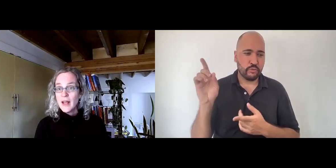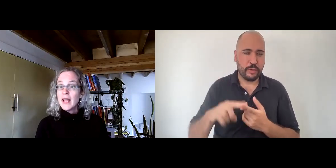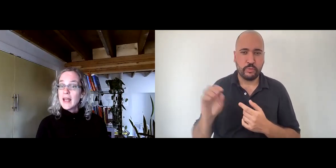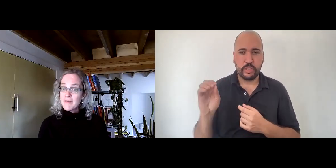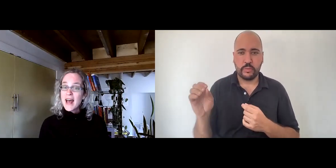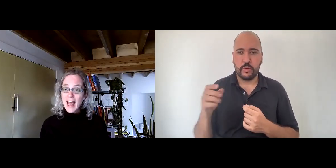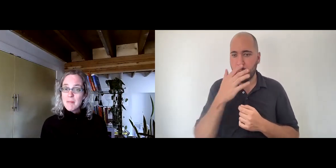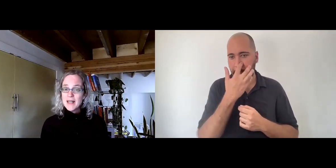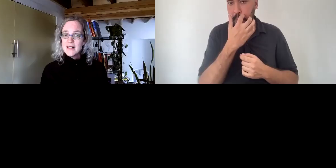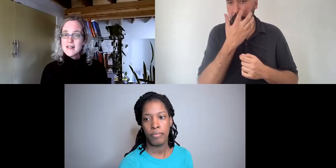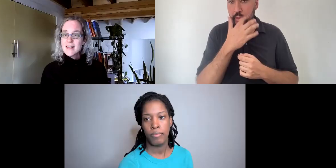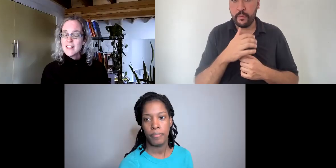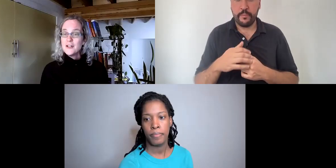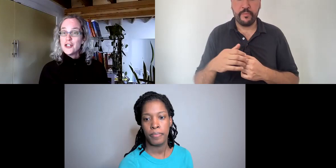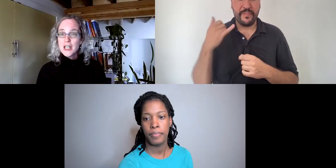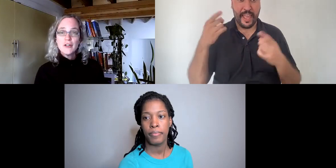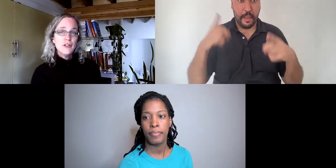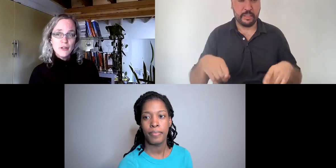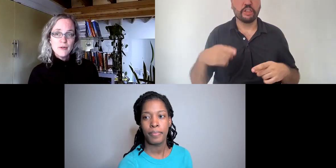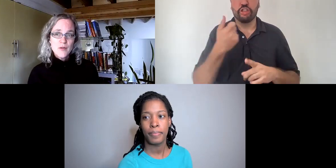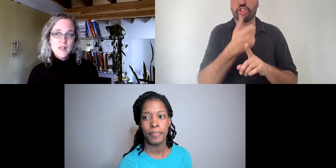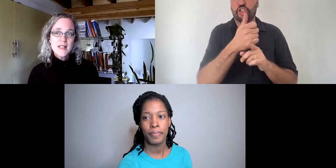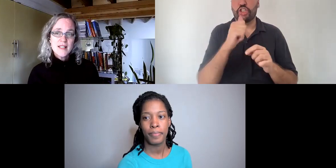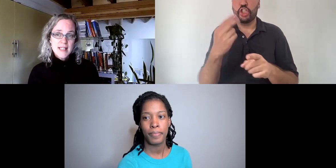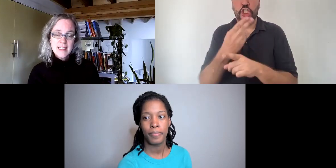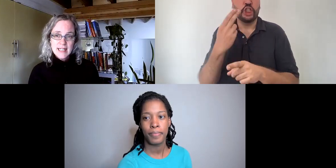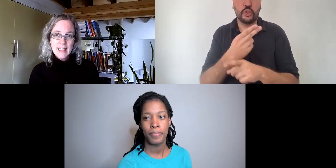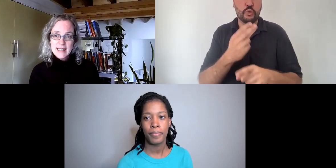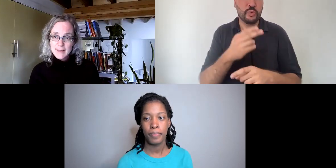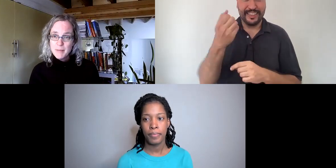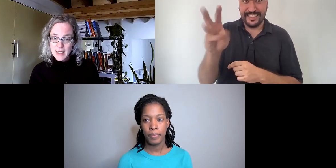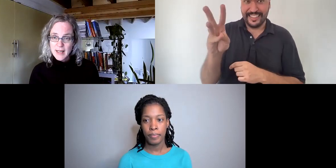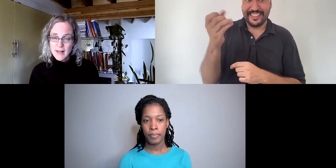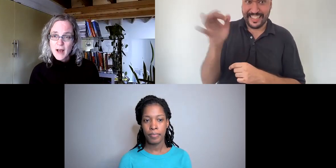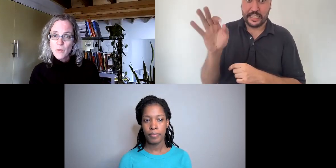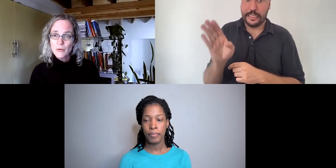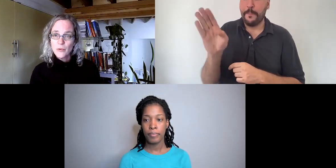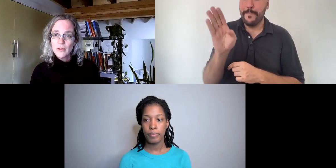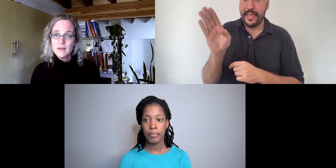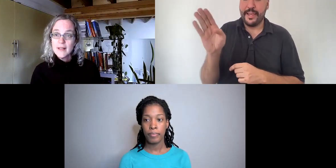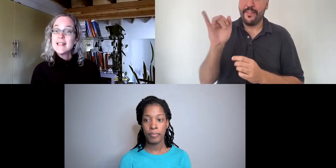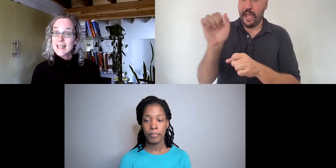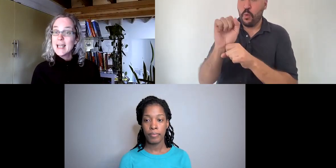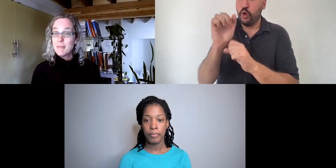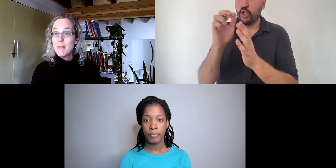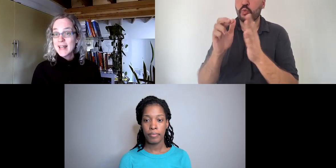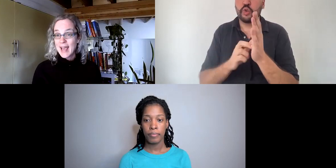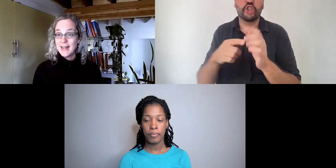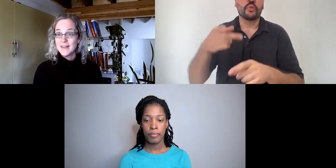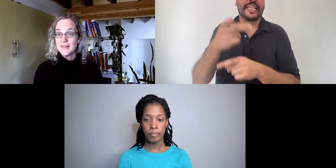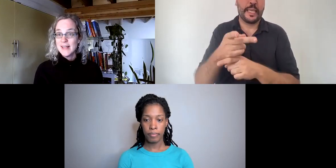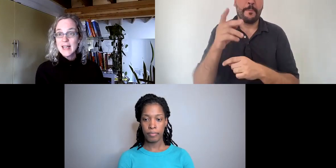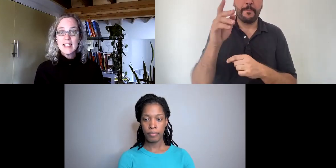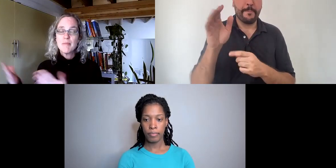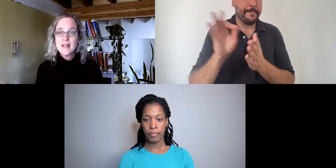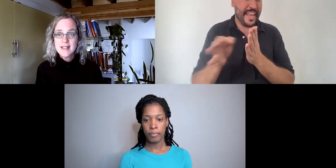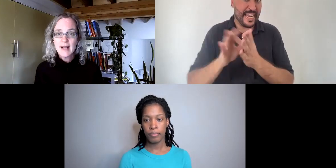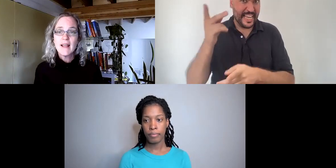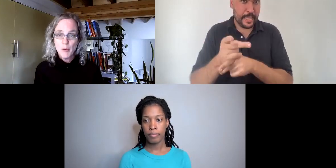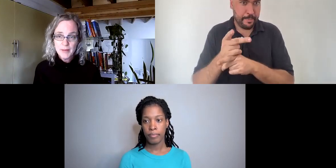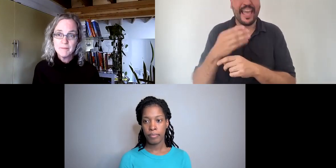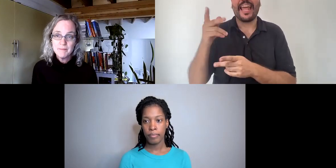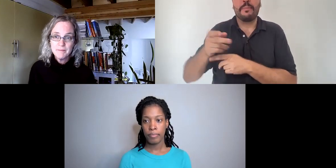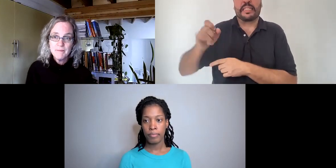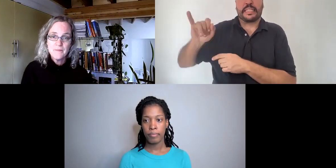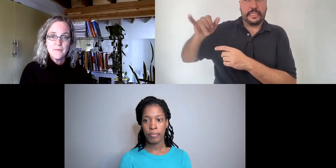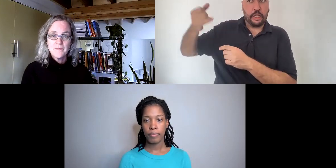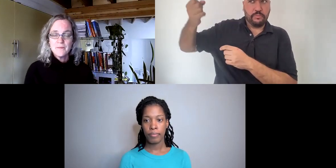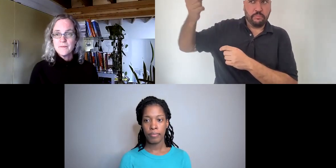If that happens, she could use 1619 B. That work rule to keep Medicaid and to keep our SSI claim open.